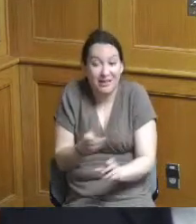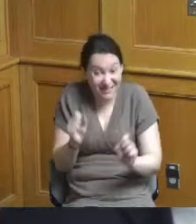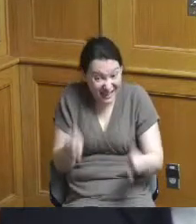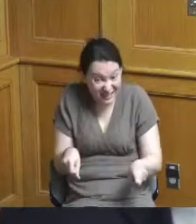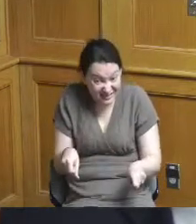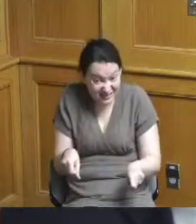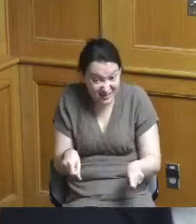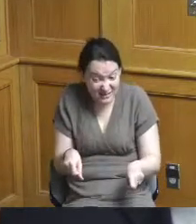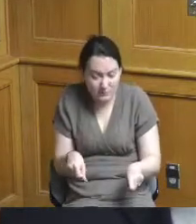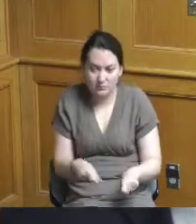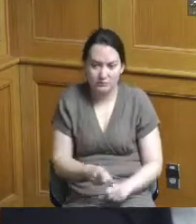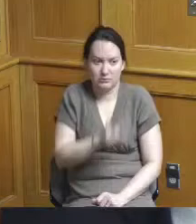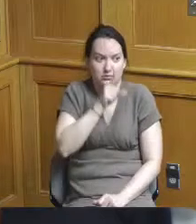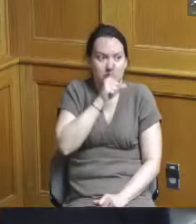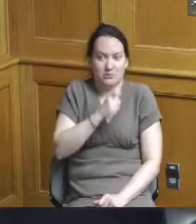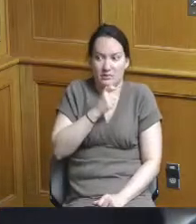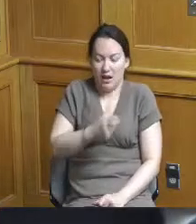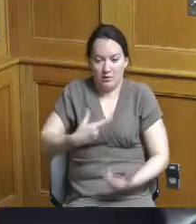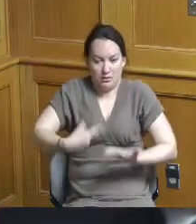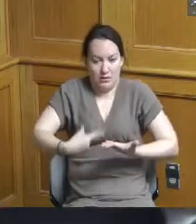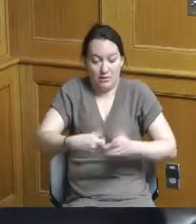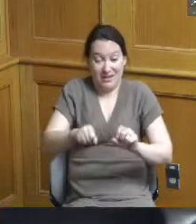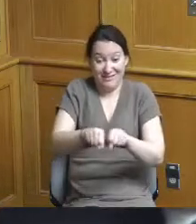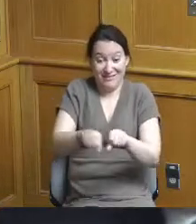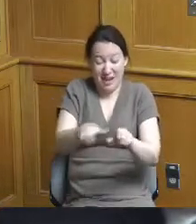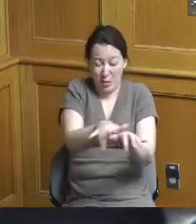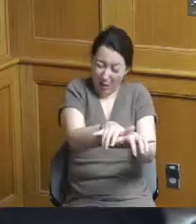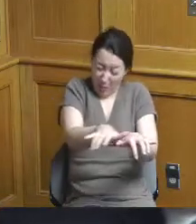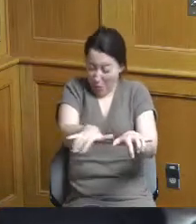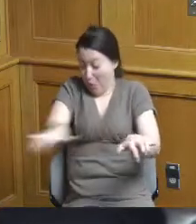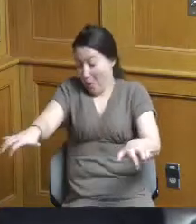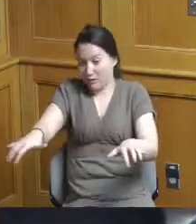Convention Center we're not talking about at this point expanding it all across the street so that